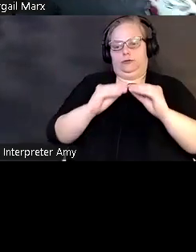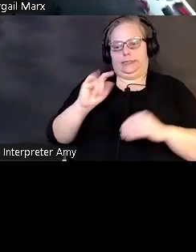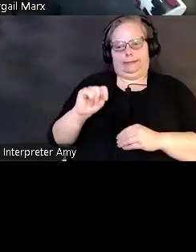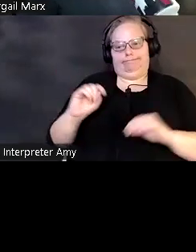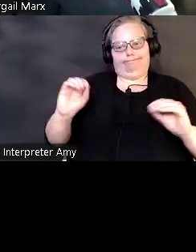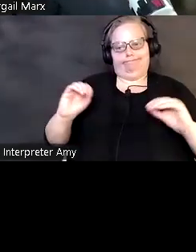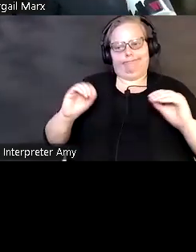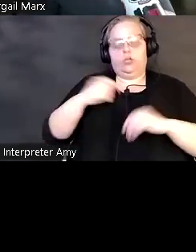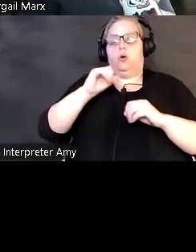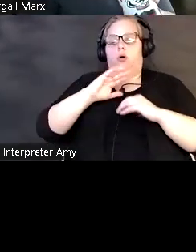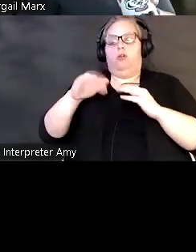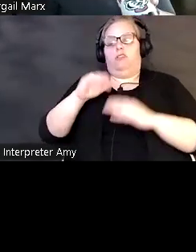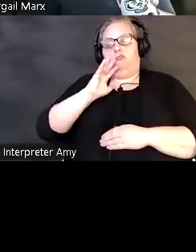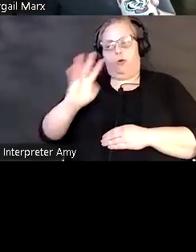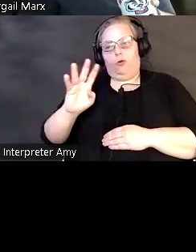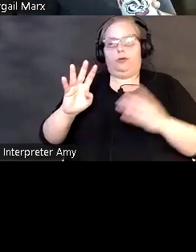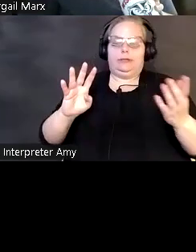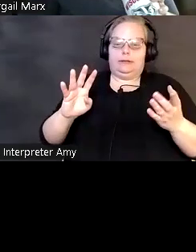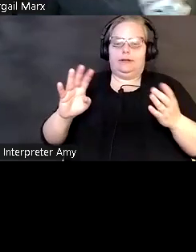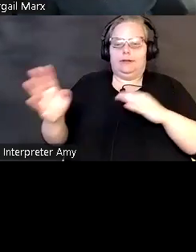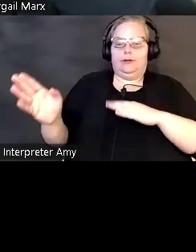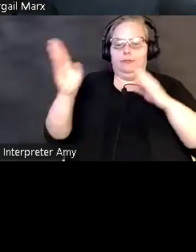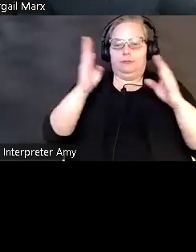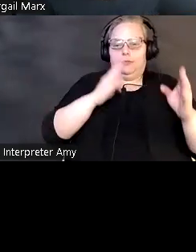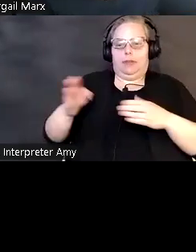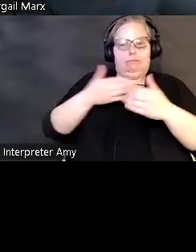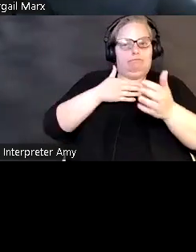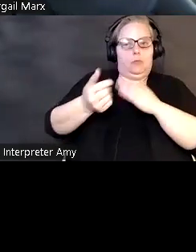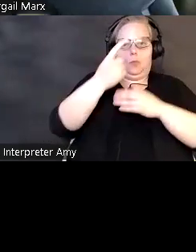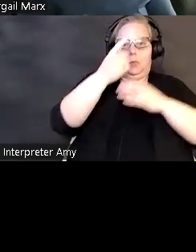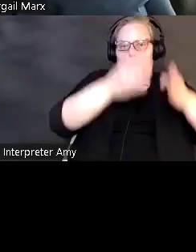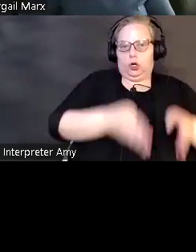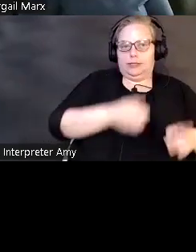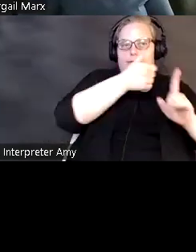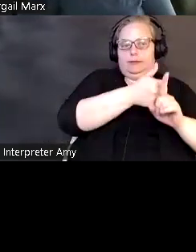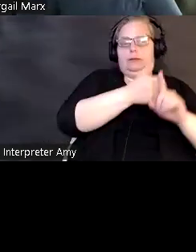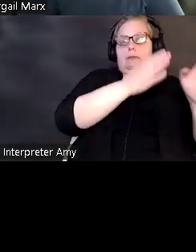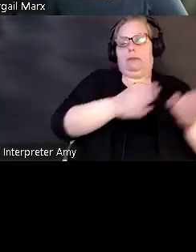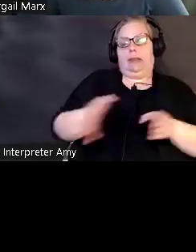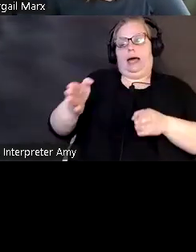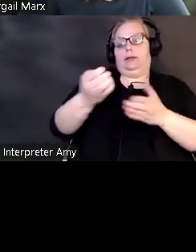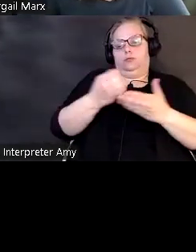plan on an individual whether it an adult or a child, plan on that device breaking at least once